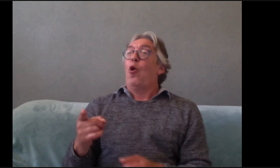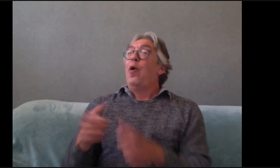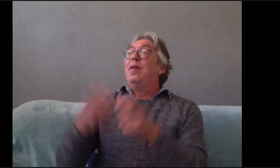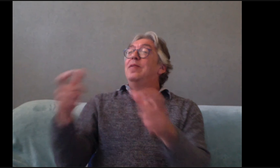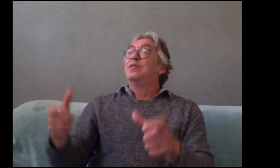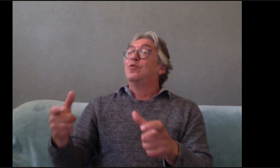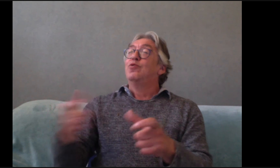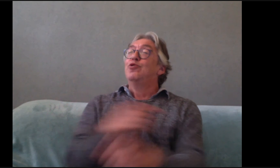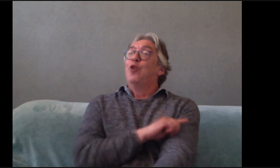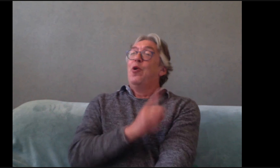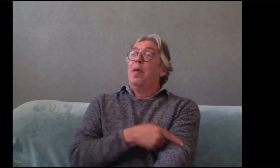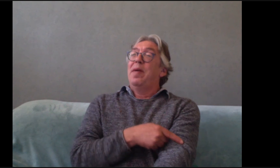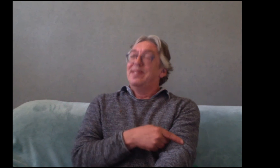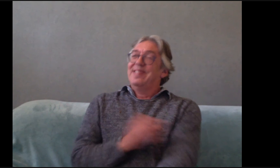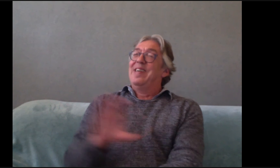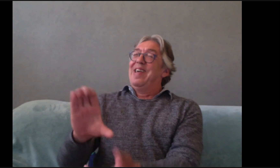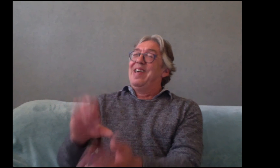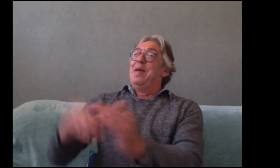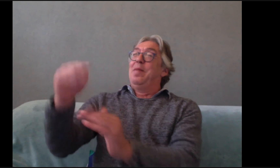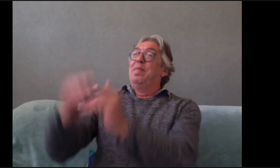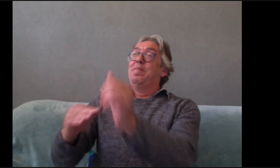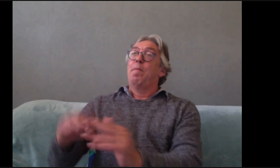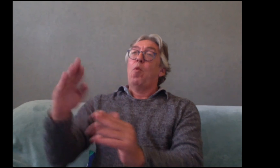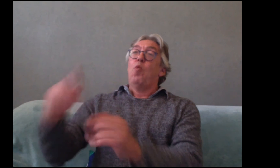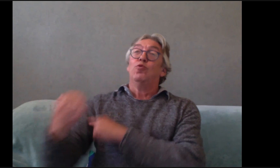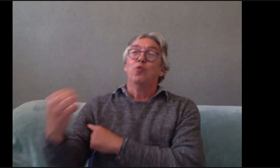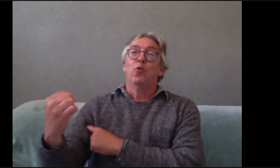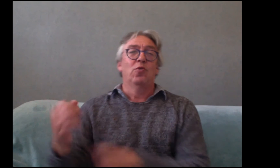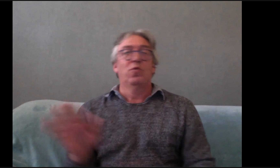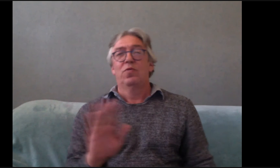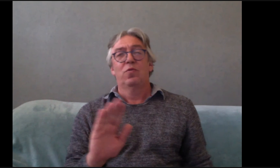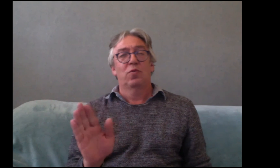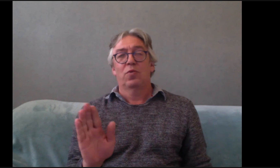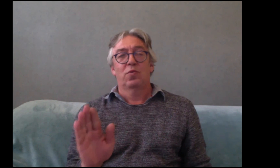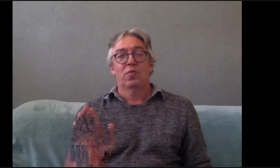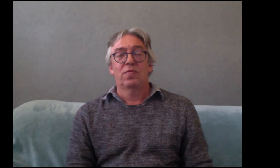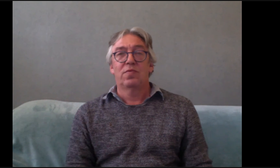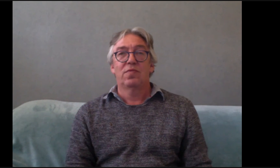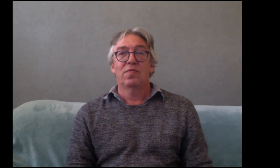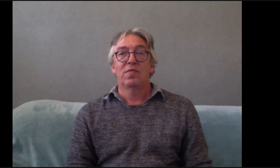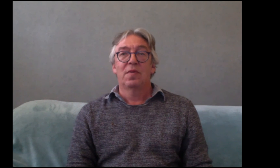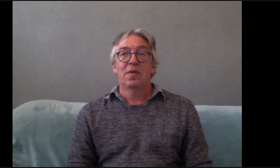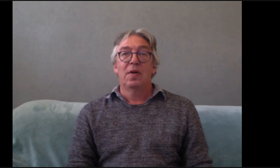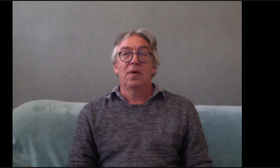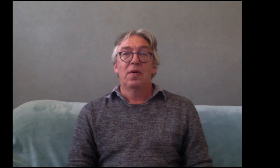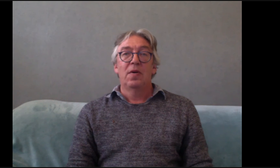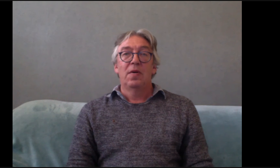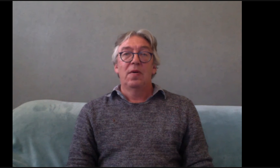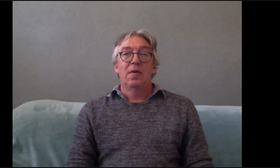What I'd like to highlight the colleagues who are listening to us